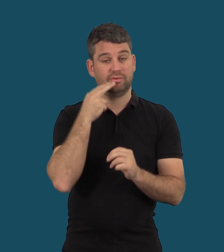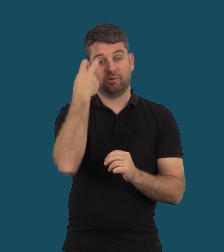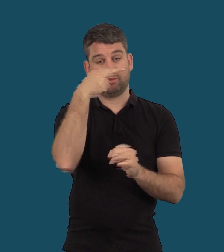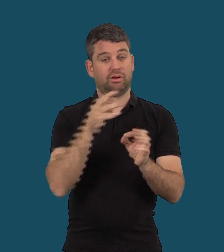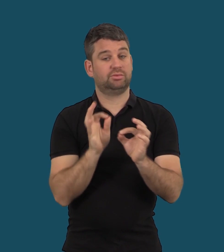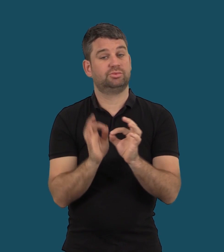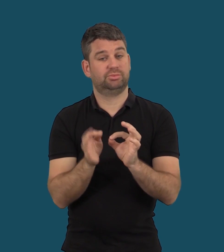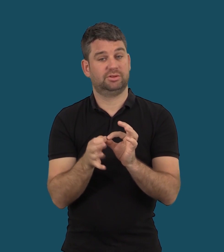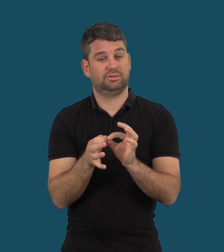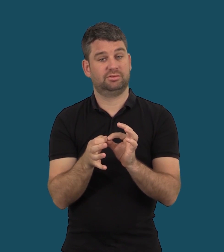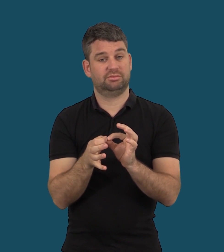or deafblind interpreter.